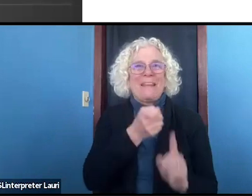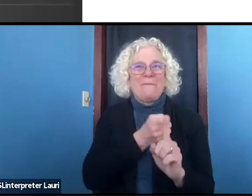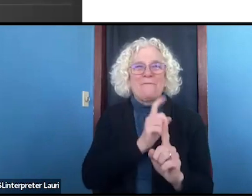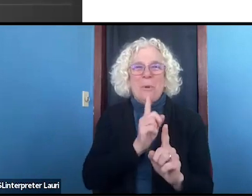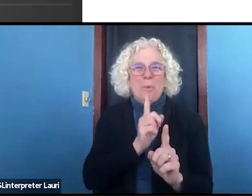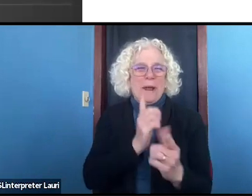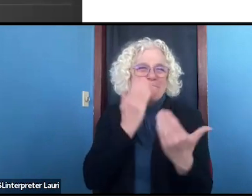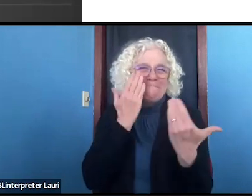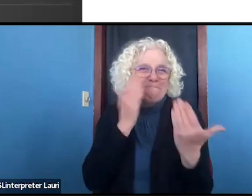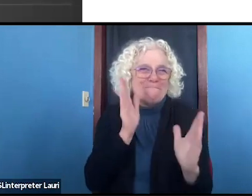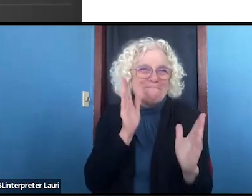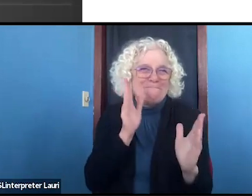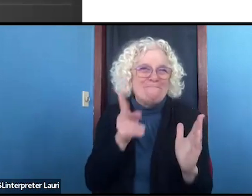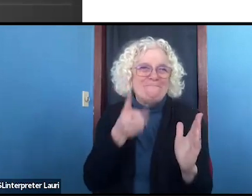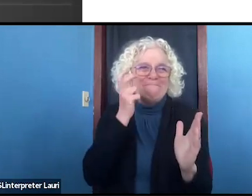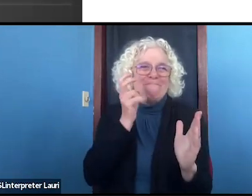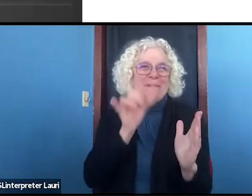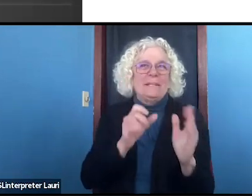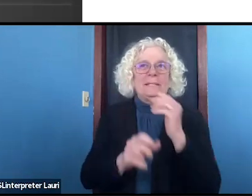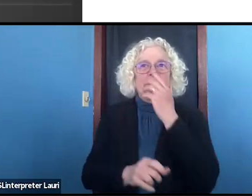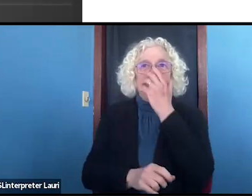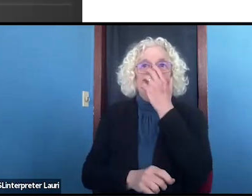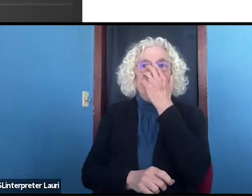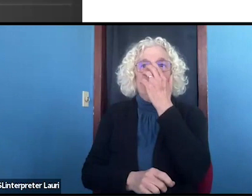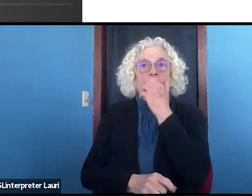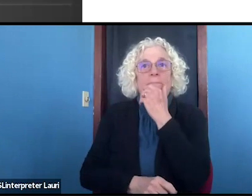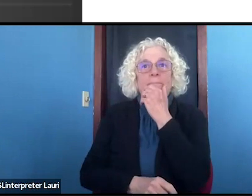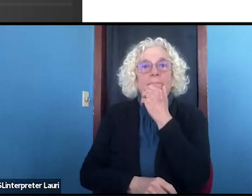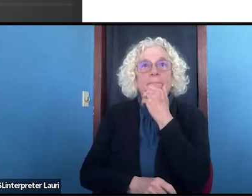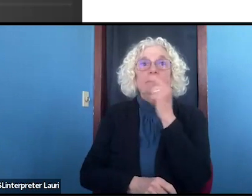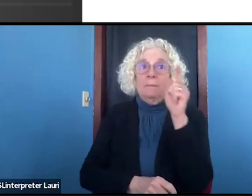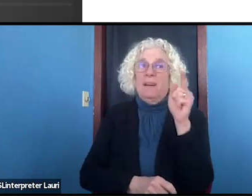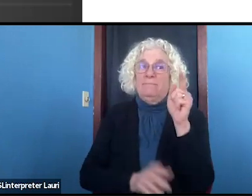I will say that it tells a story that I think is so important,